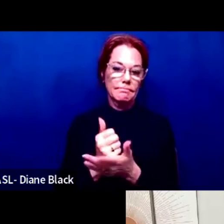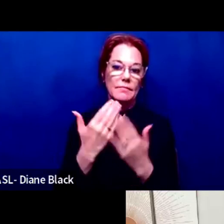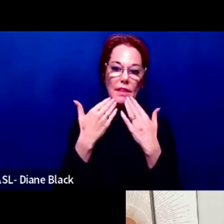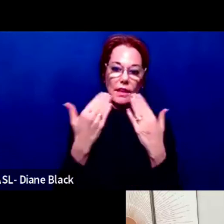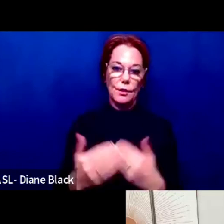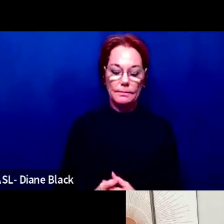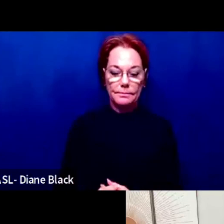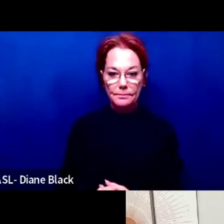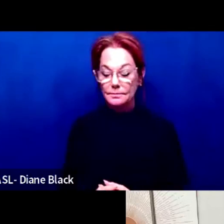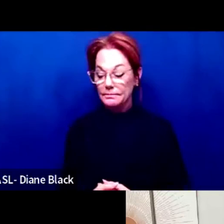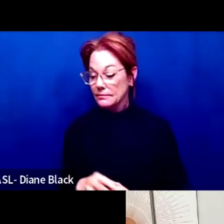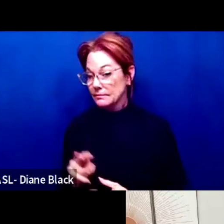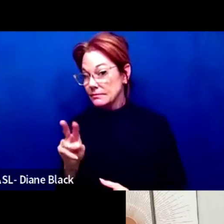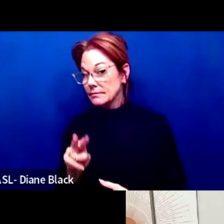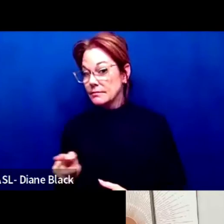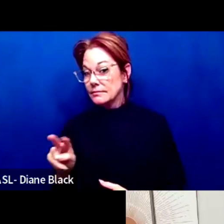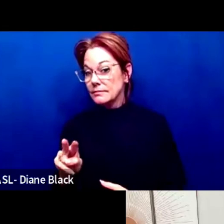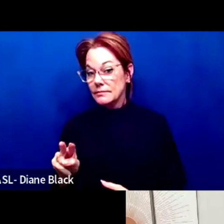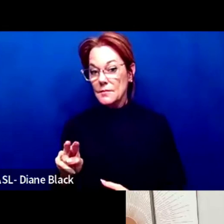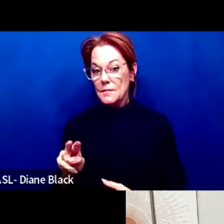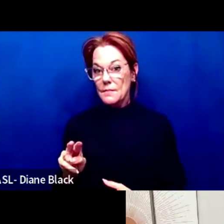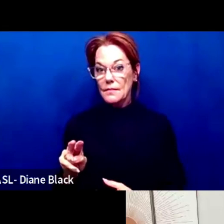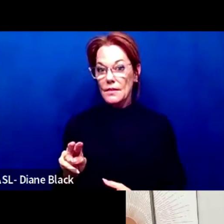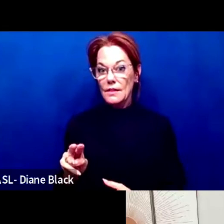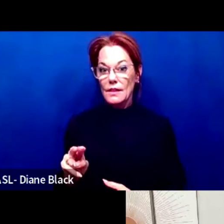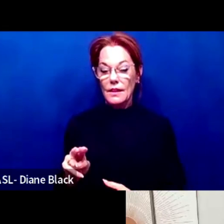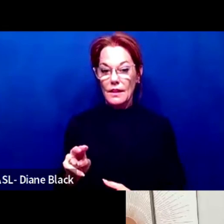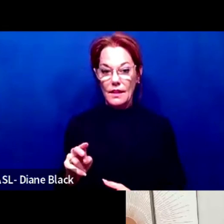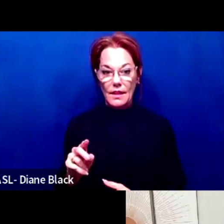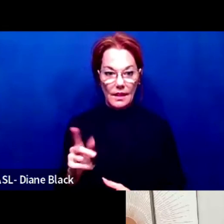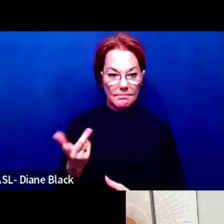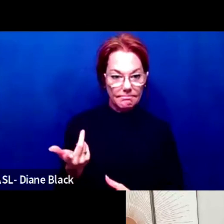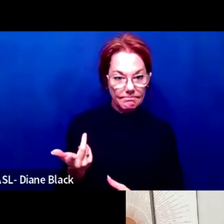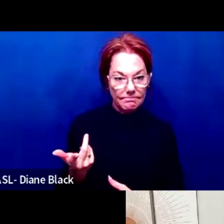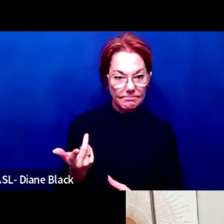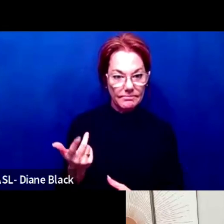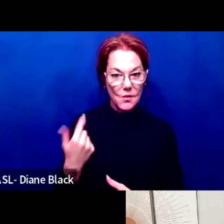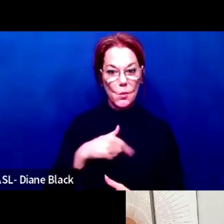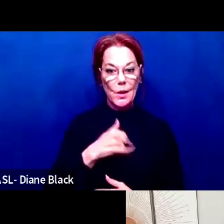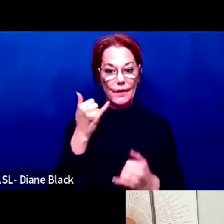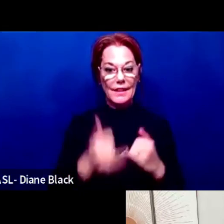not seeing I think it's a you know, by virtue of us being in the last session here, I'm not